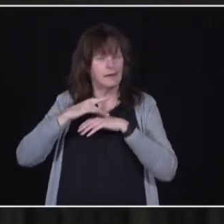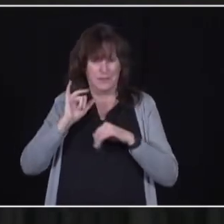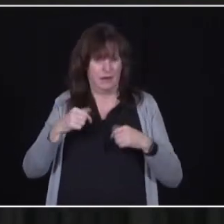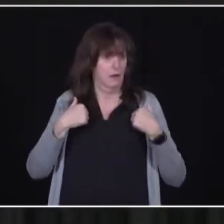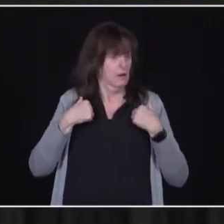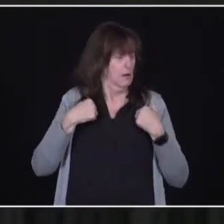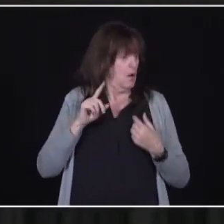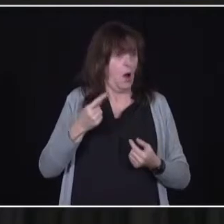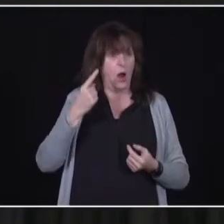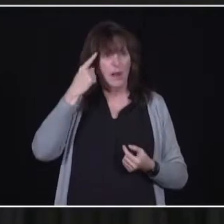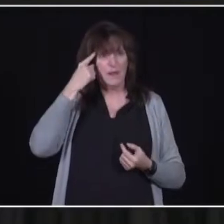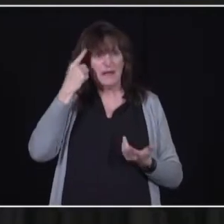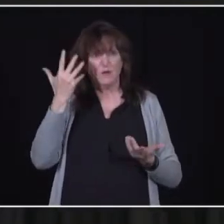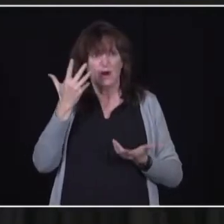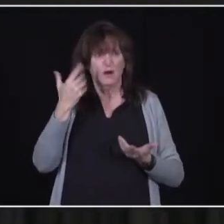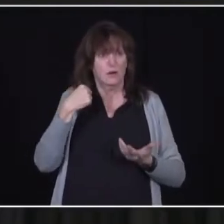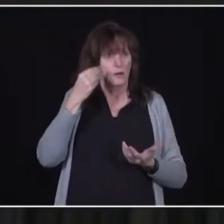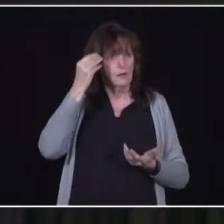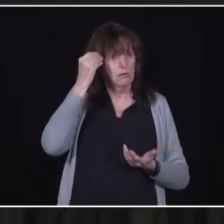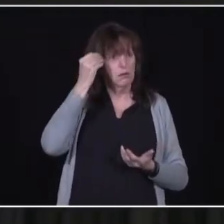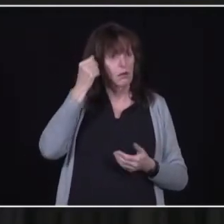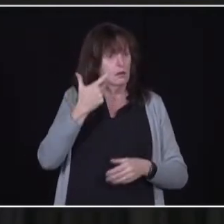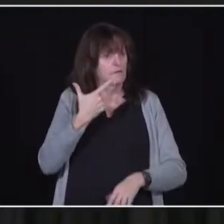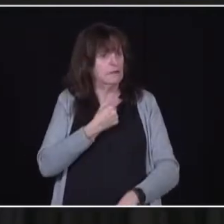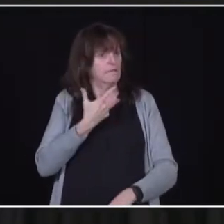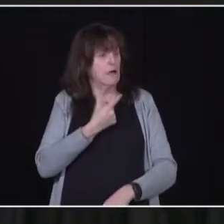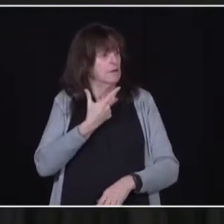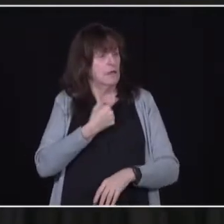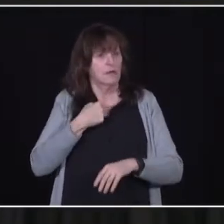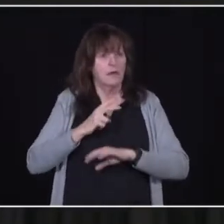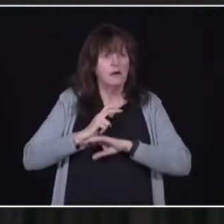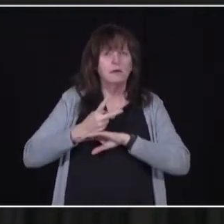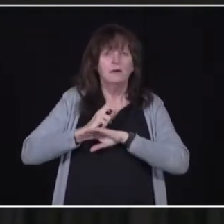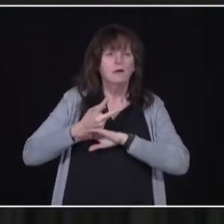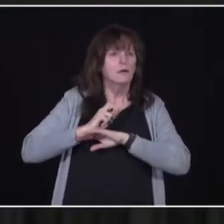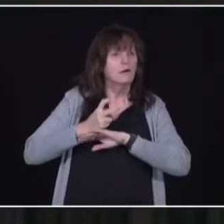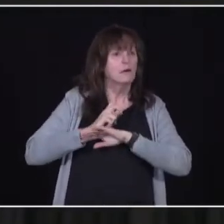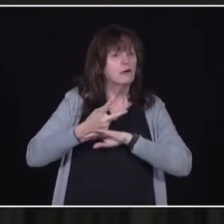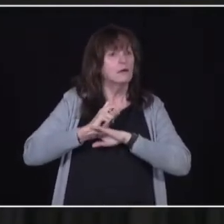When I say the only thing, I don't sleep at night thinking of this.